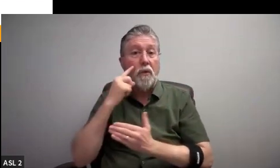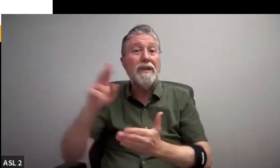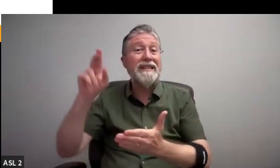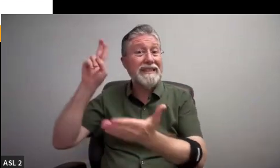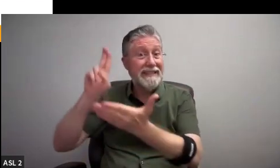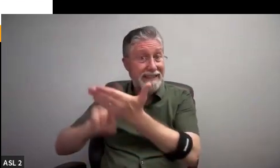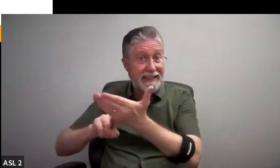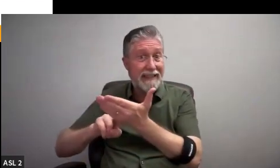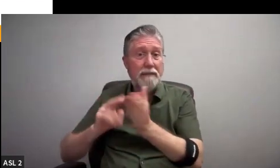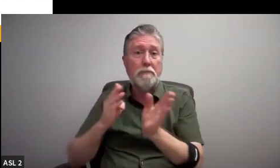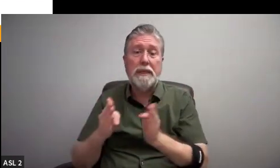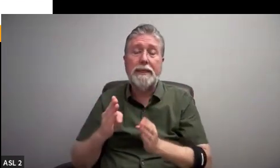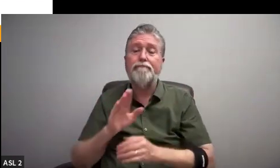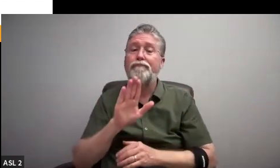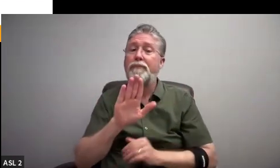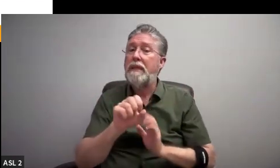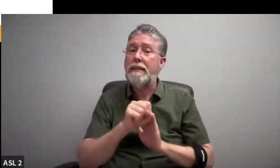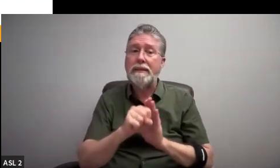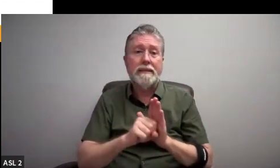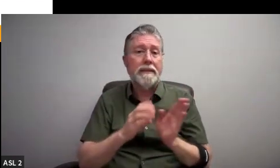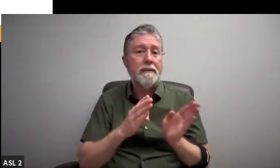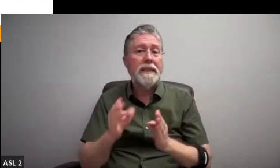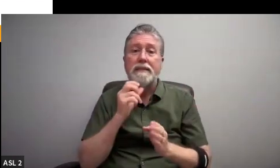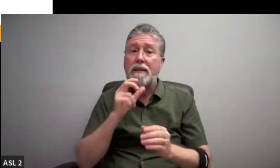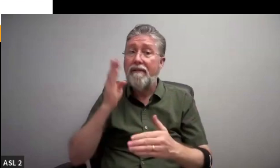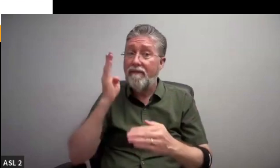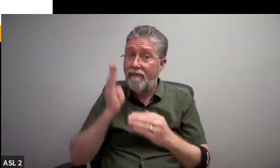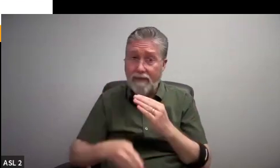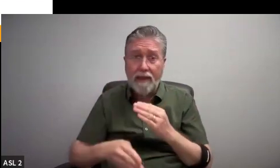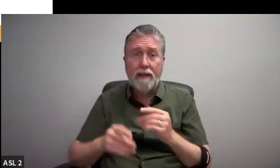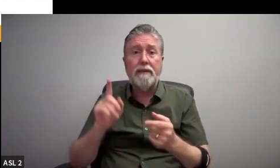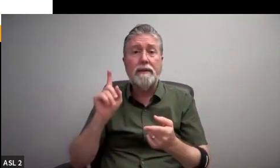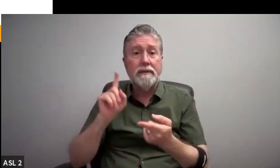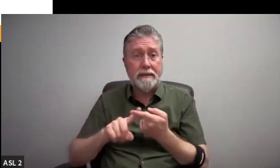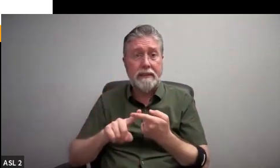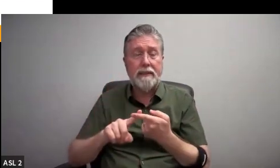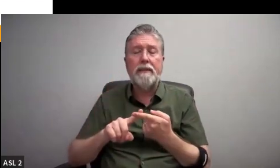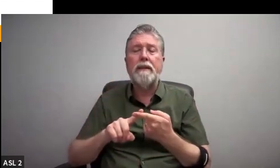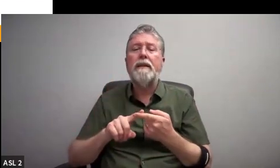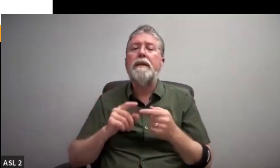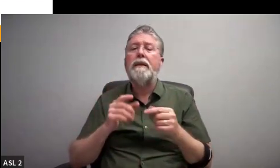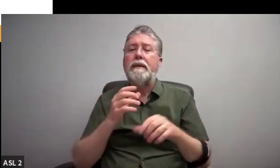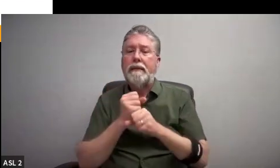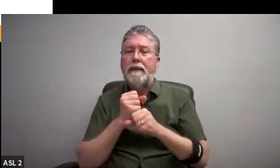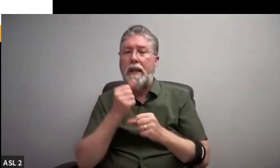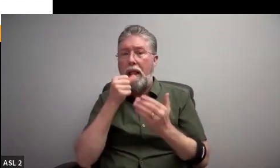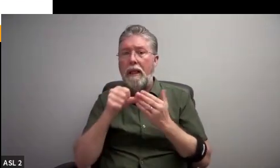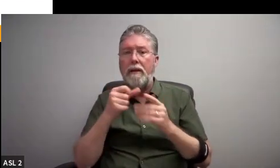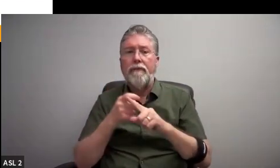considered final and approved by ACL until the state receives a letter from ACL signed by the